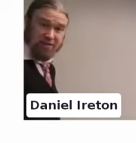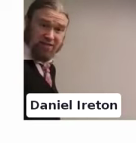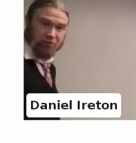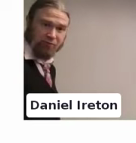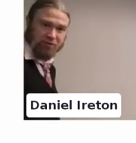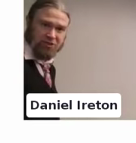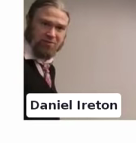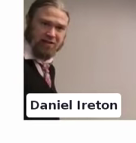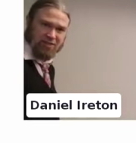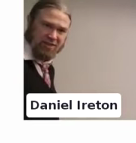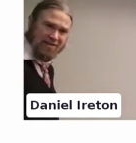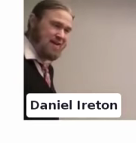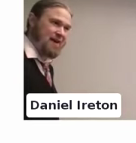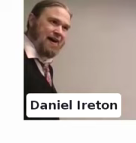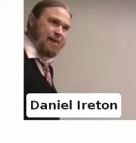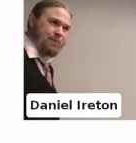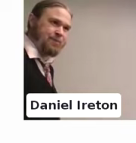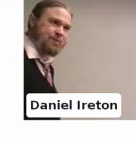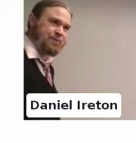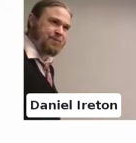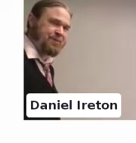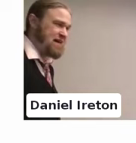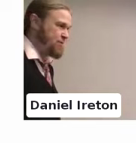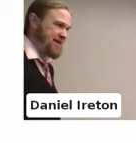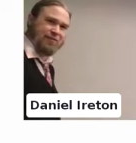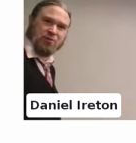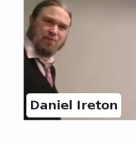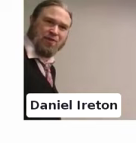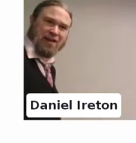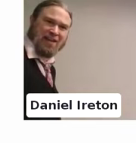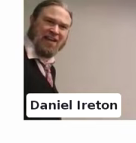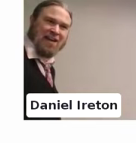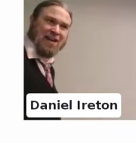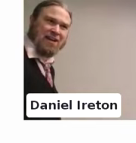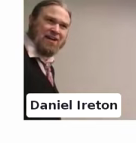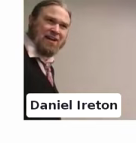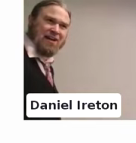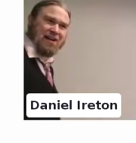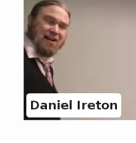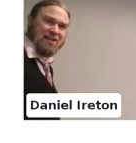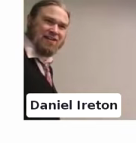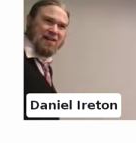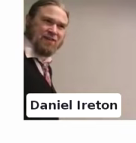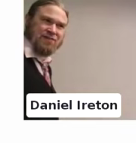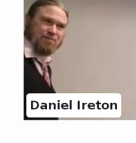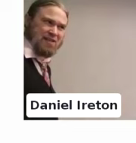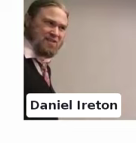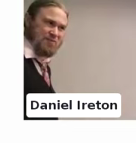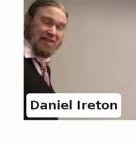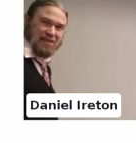I think this was not for our event but for a previous one I did. So there is some existing, there is potential for partnerships that I've seen.